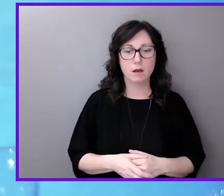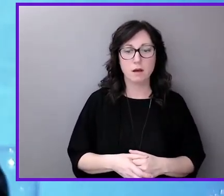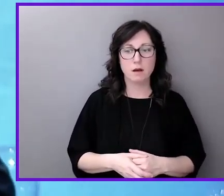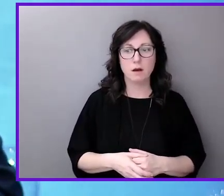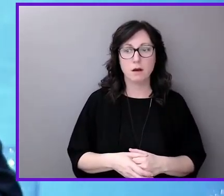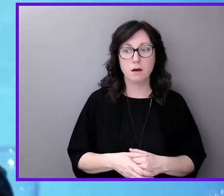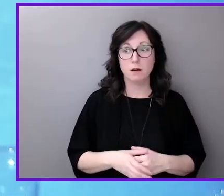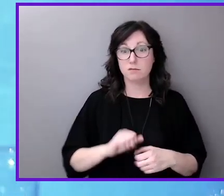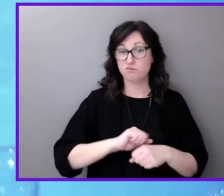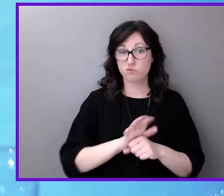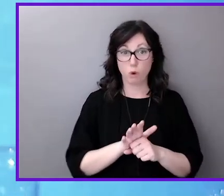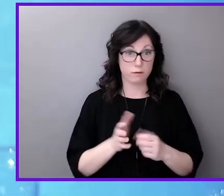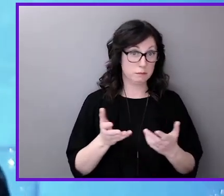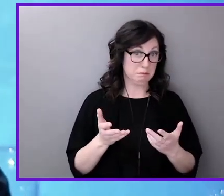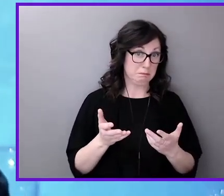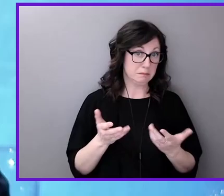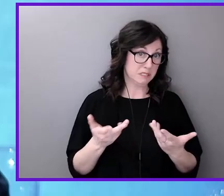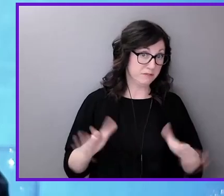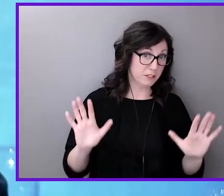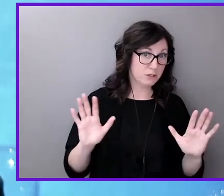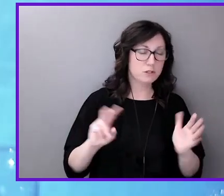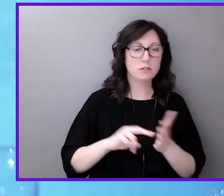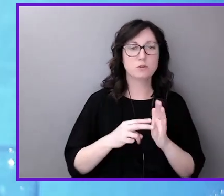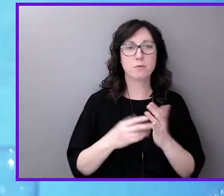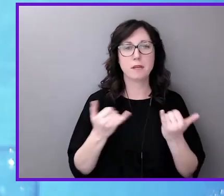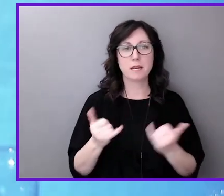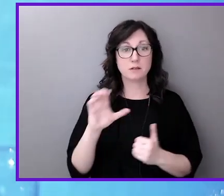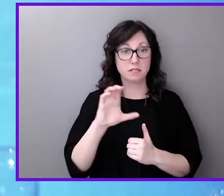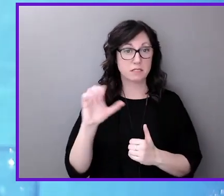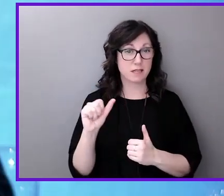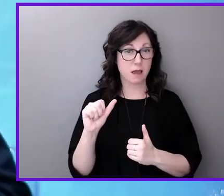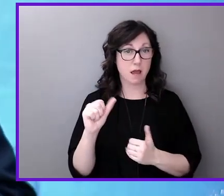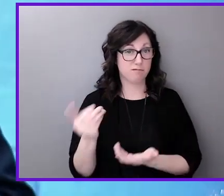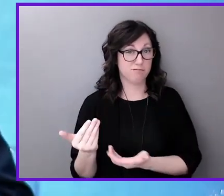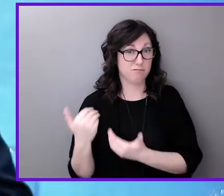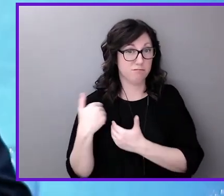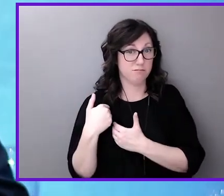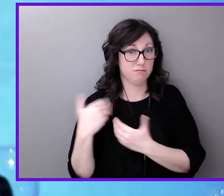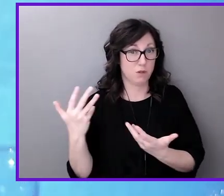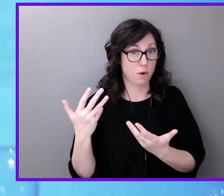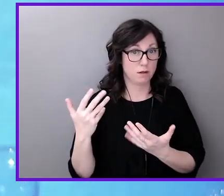the question now is: what is the role of the Canada Council? Is it to support artistic creation